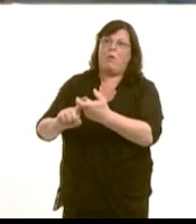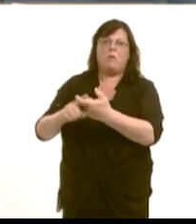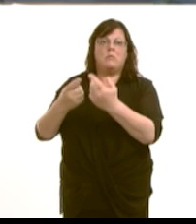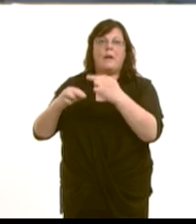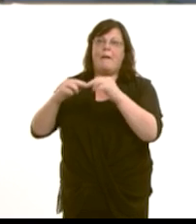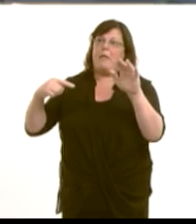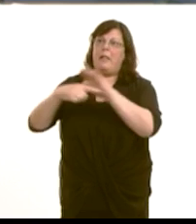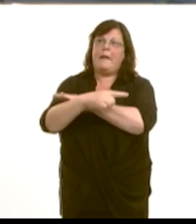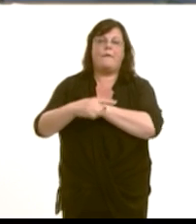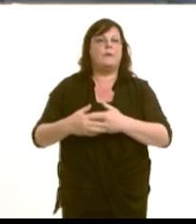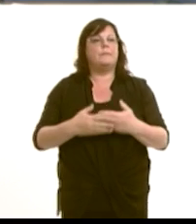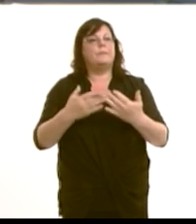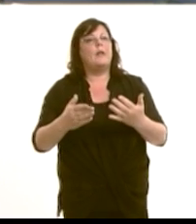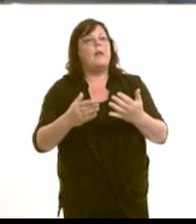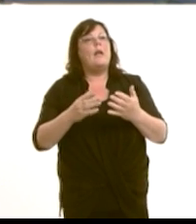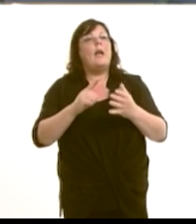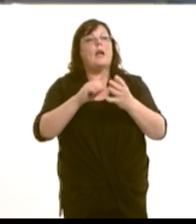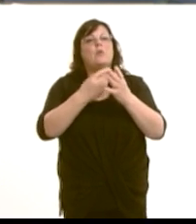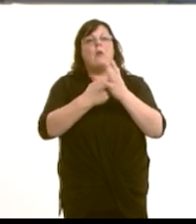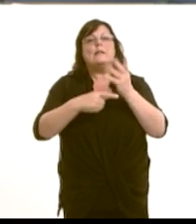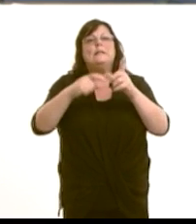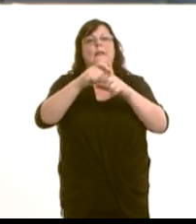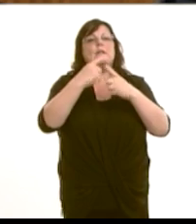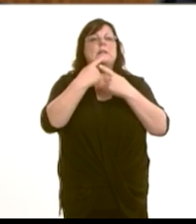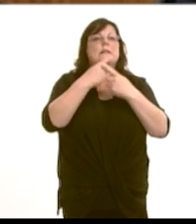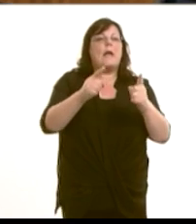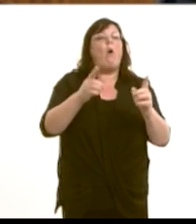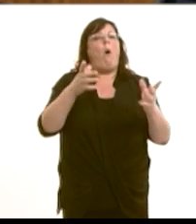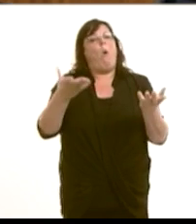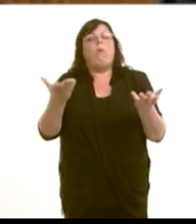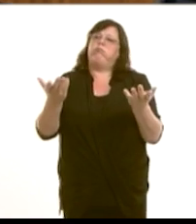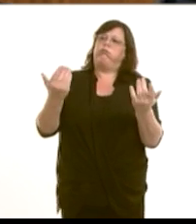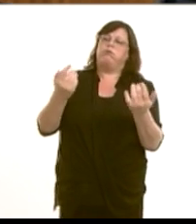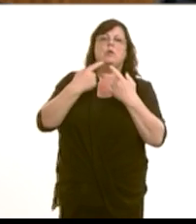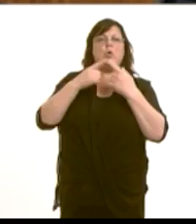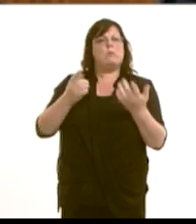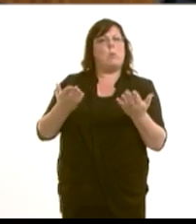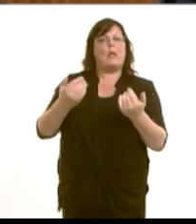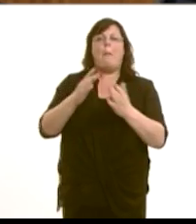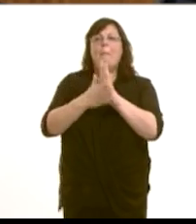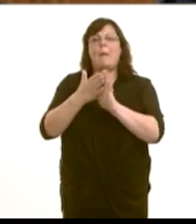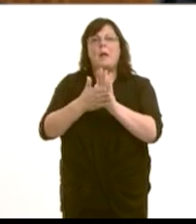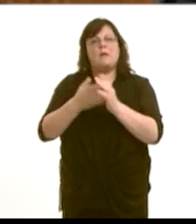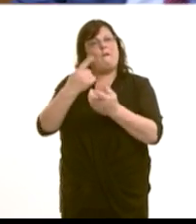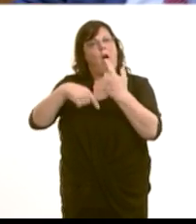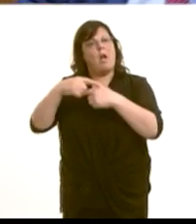Davies said: Carwyn Jones: ëToday's announcement is hugely welcome and is further evidence that Wales would be better off out of the European Union.